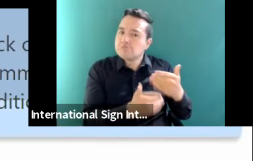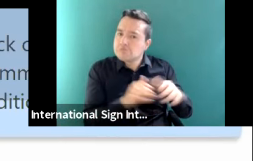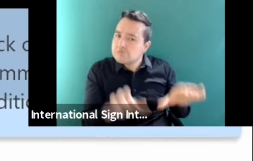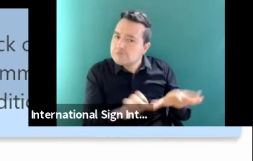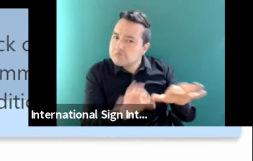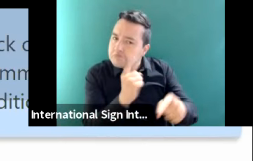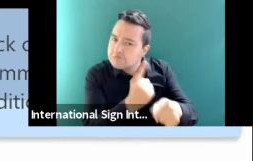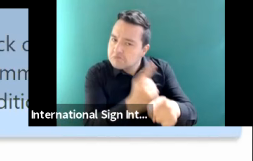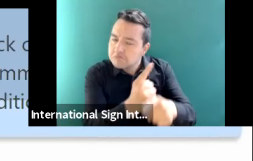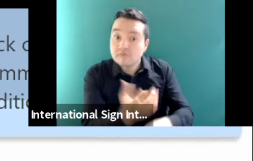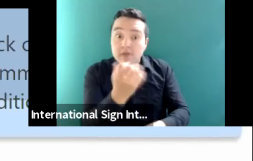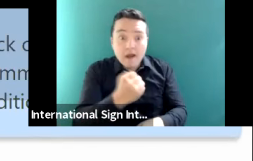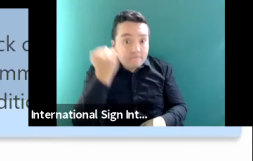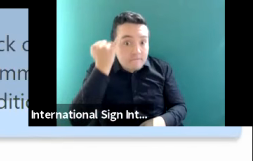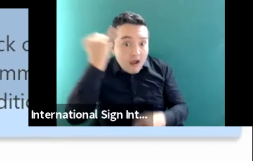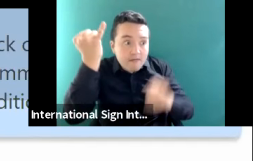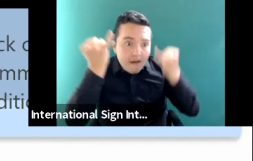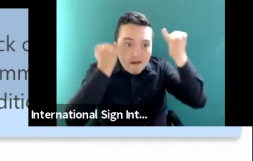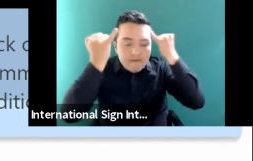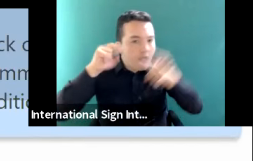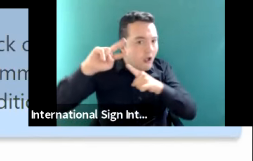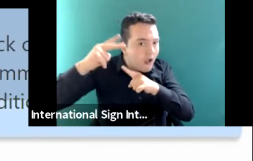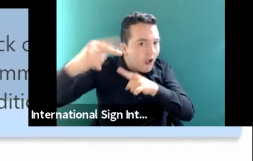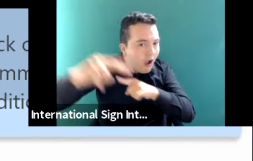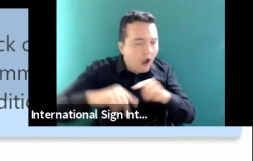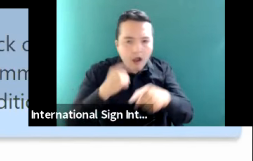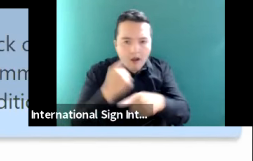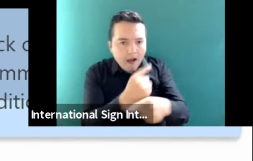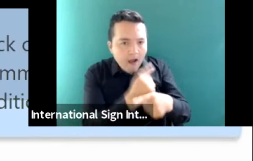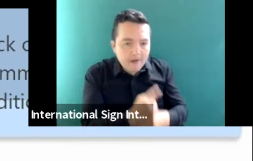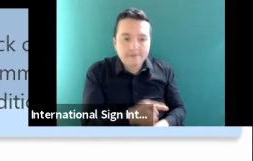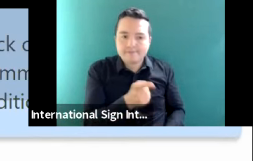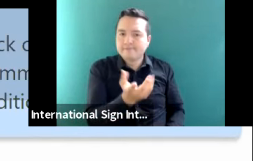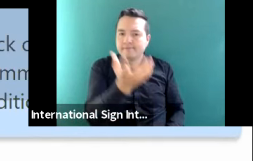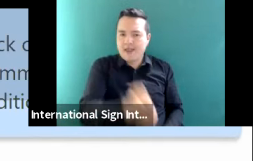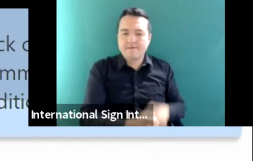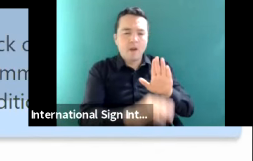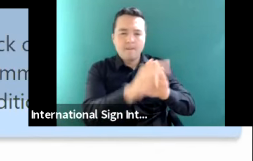There are key programs that we are actually doing very well.